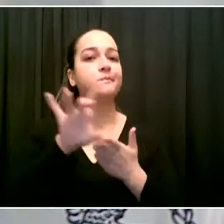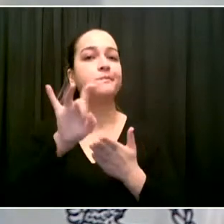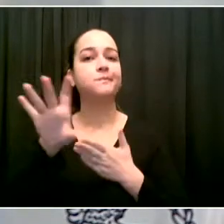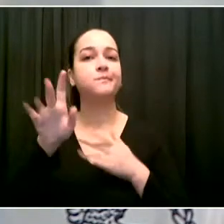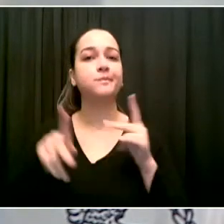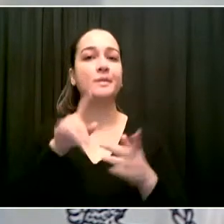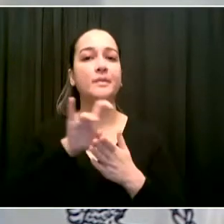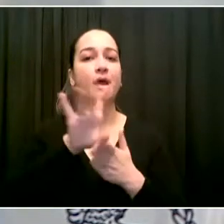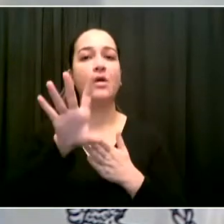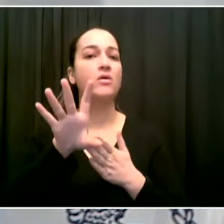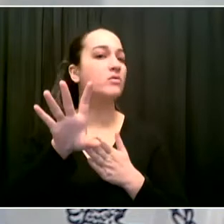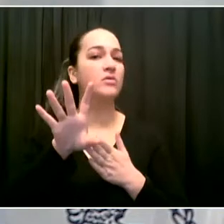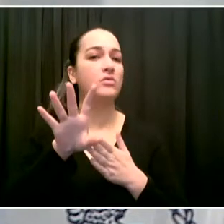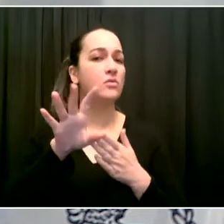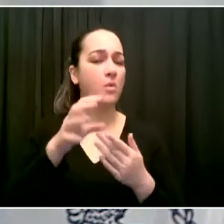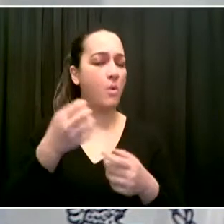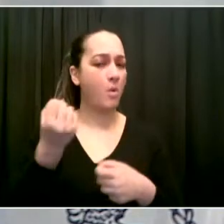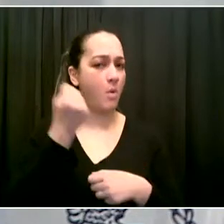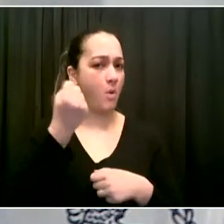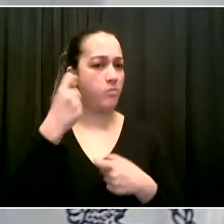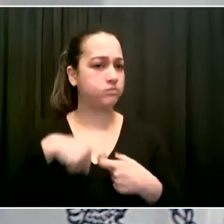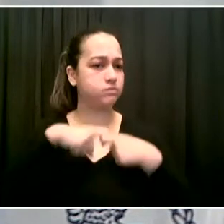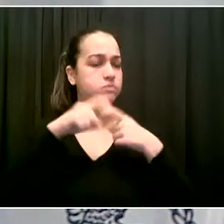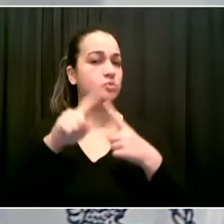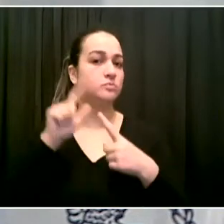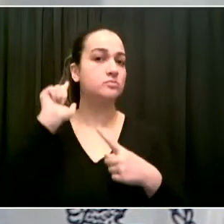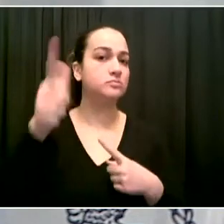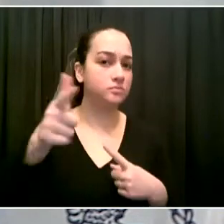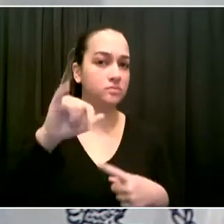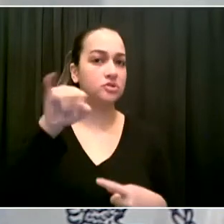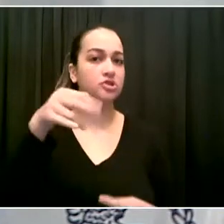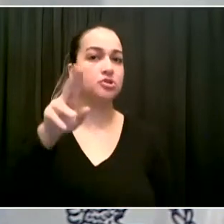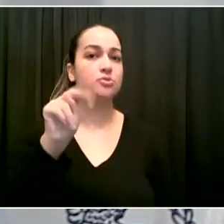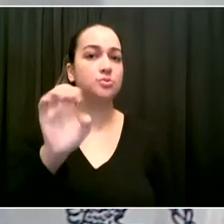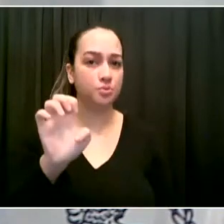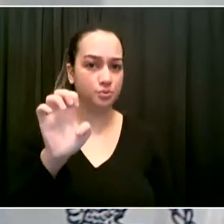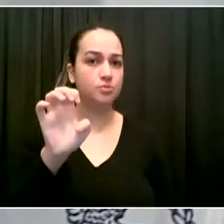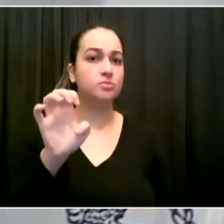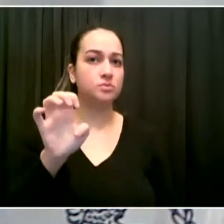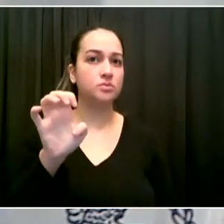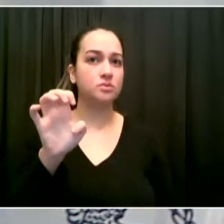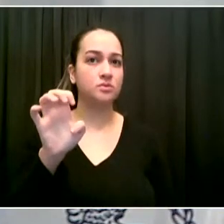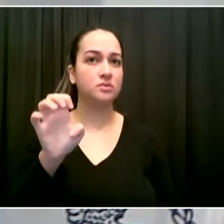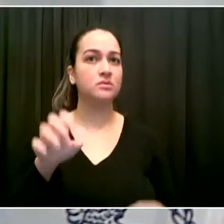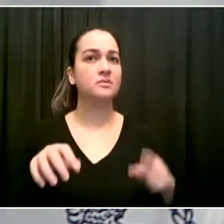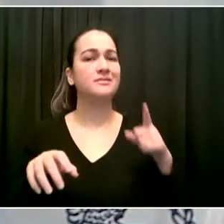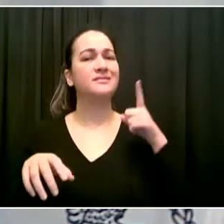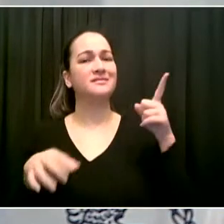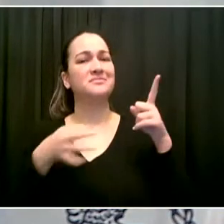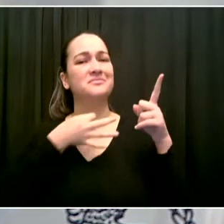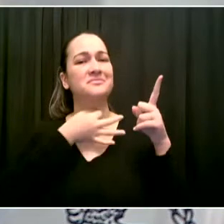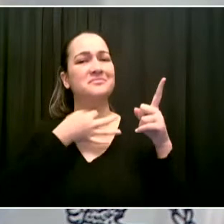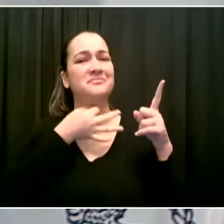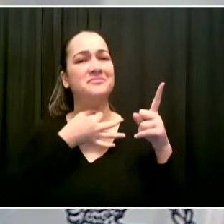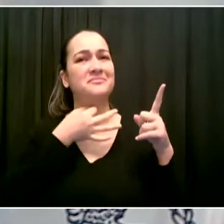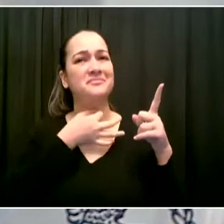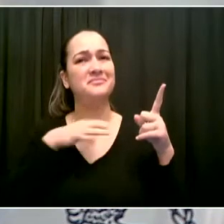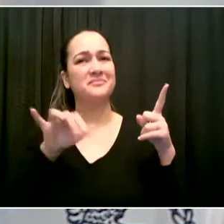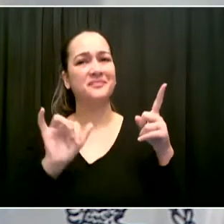MORATORIUM TTHAT WAS SET TO EXPIRE THE BEGINNING OF APRIL TO JJEUN. CAN YOU TALK ABOUT HOW THIS